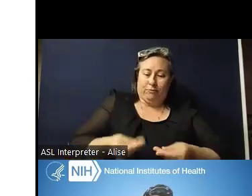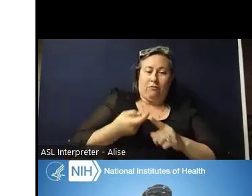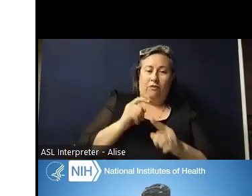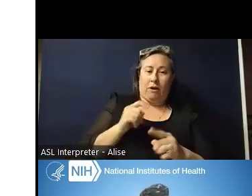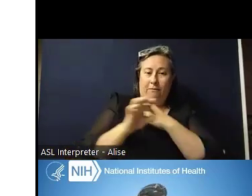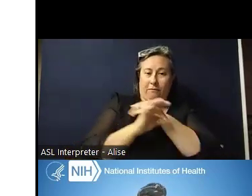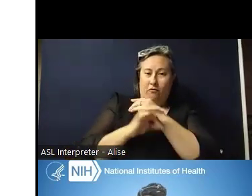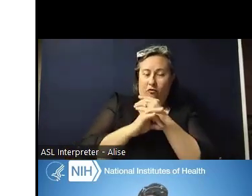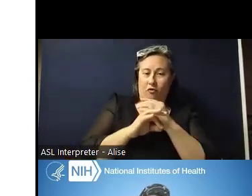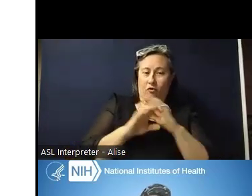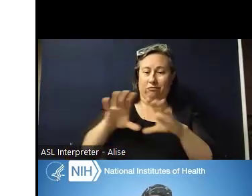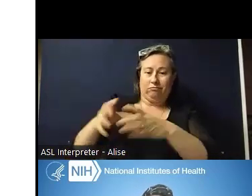Next slide.